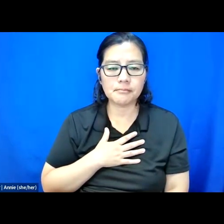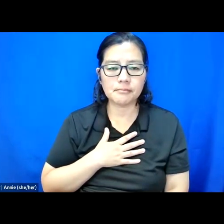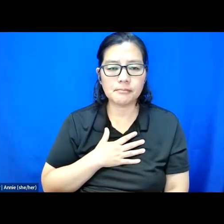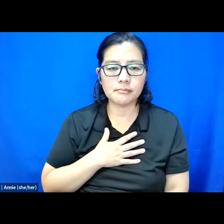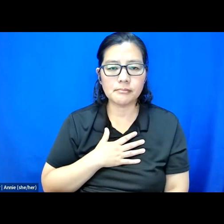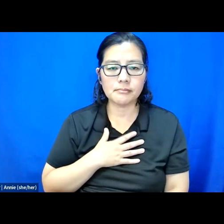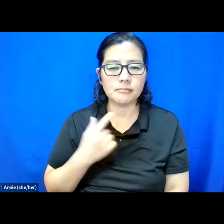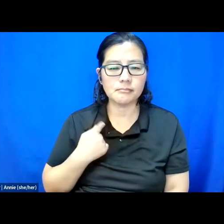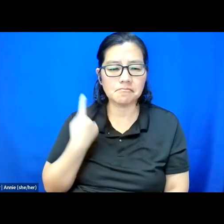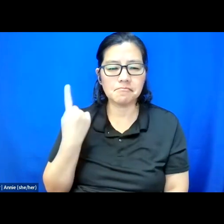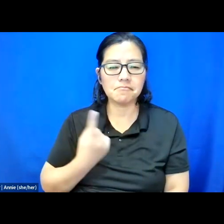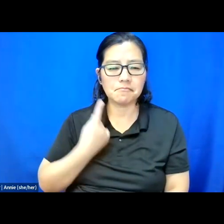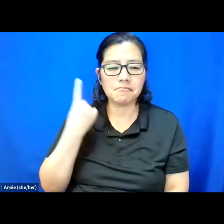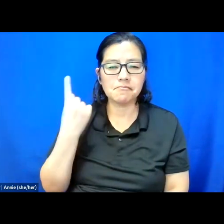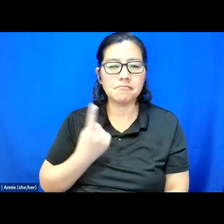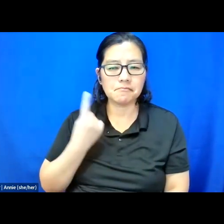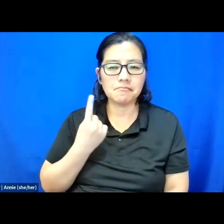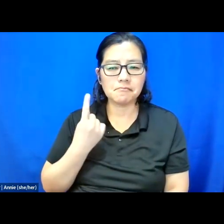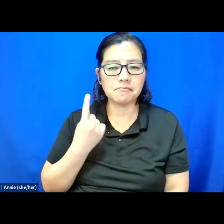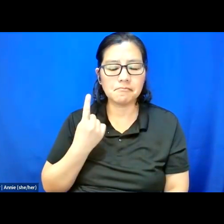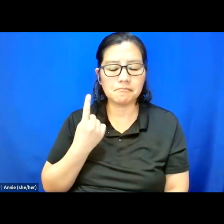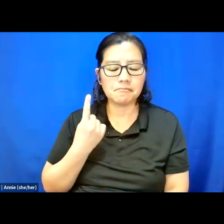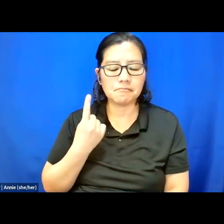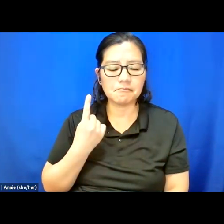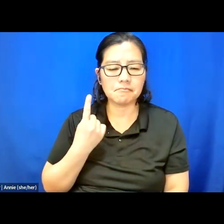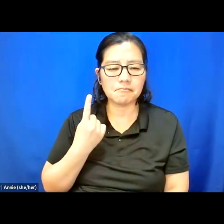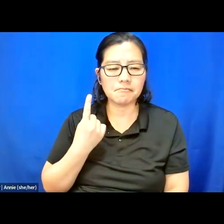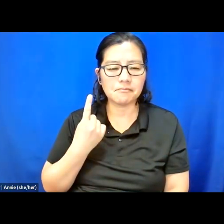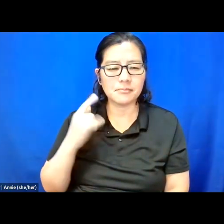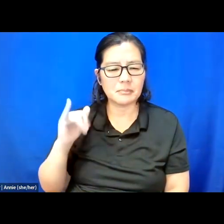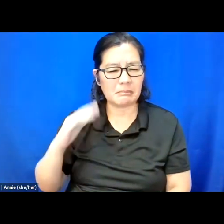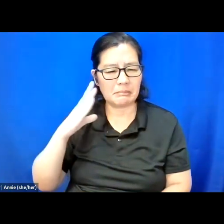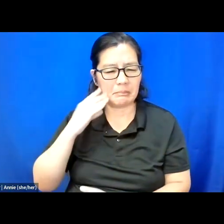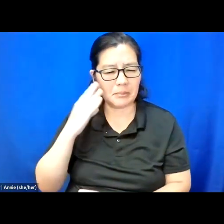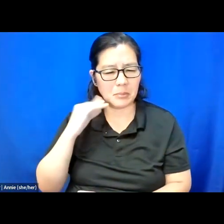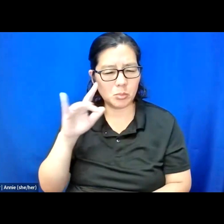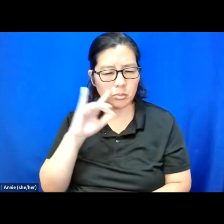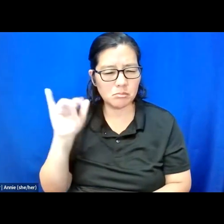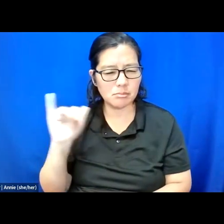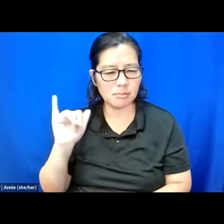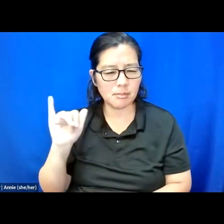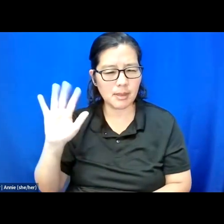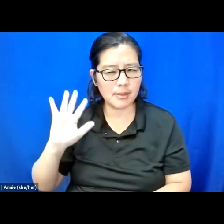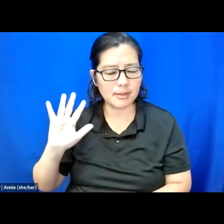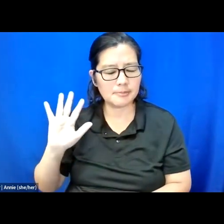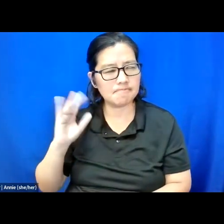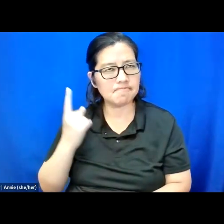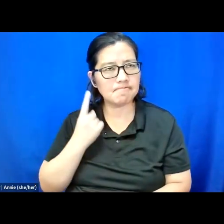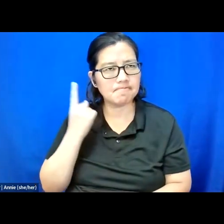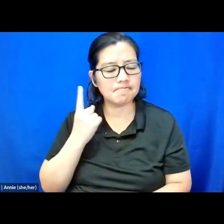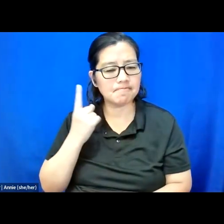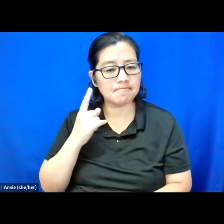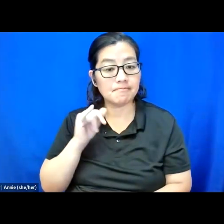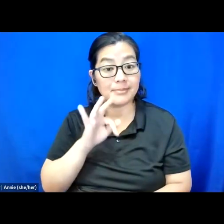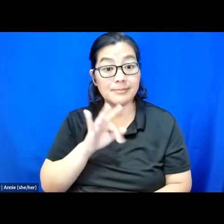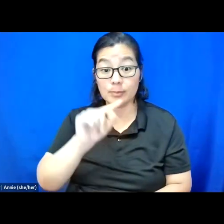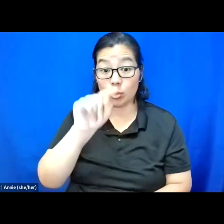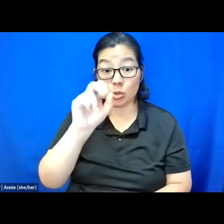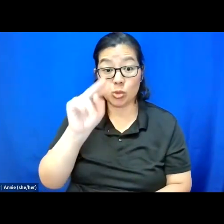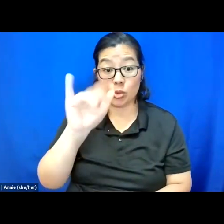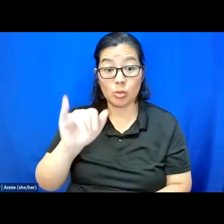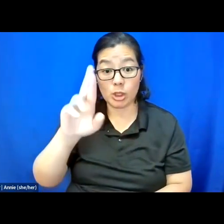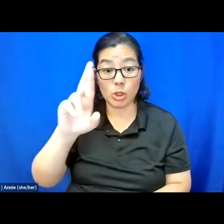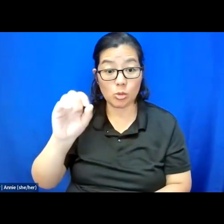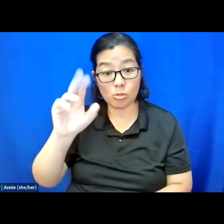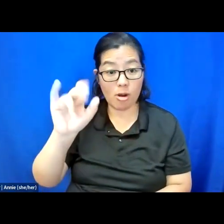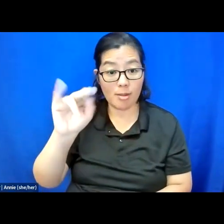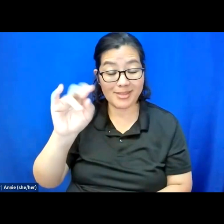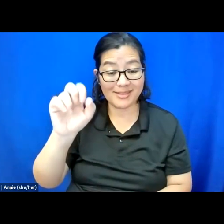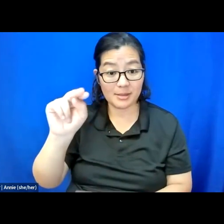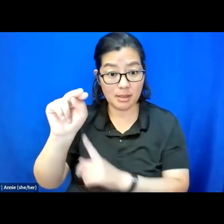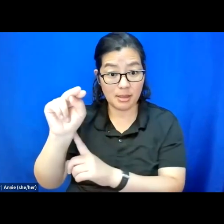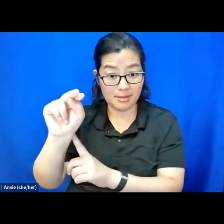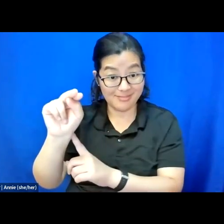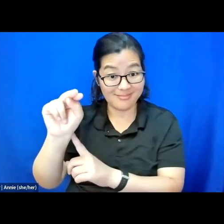I wonder what if what had been like if Tony Robinson had someone show up for him